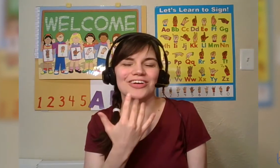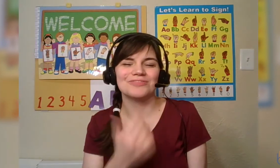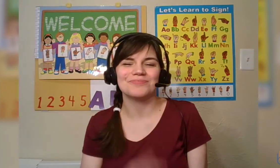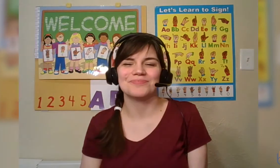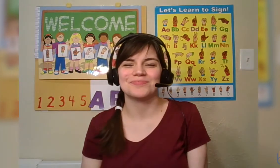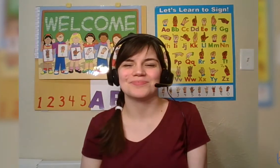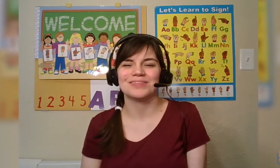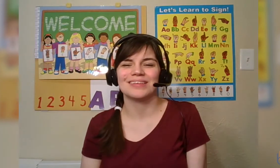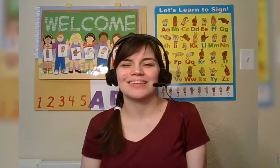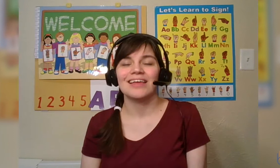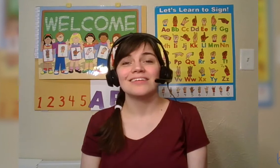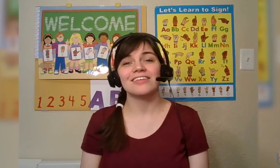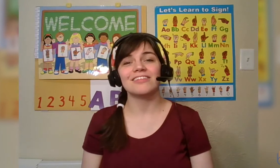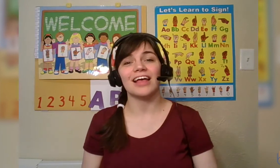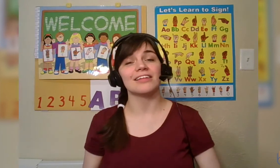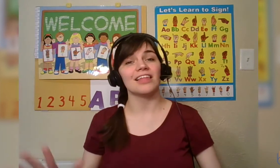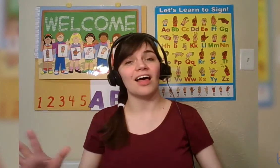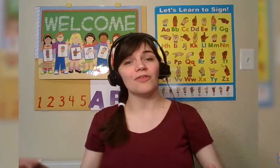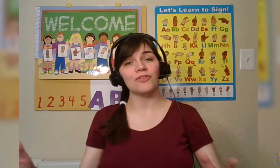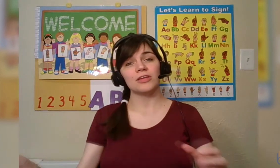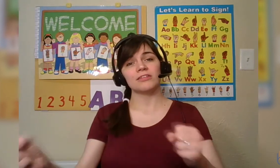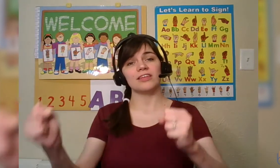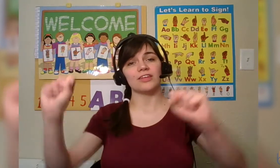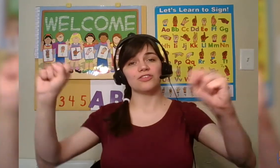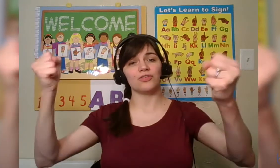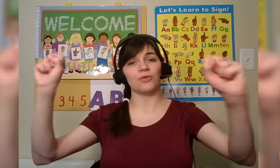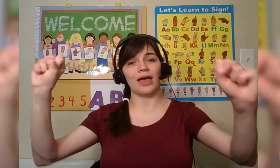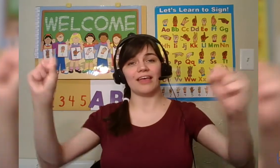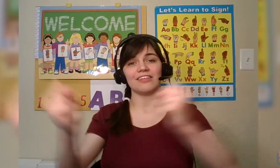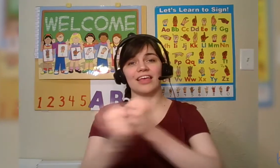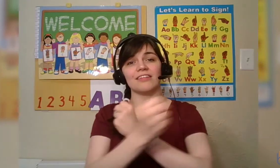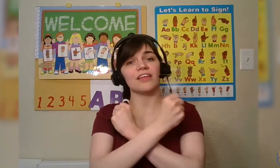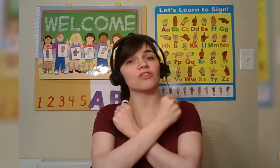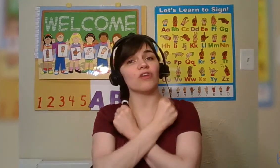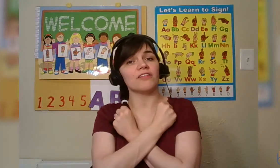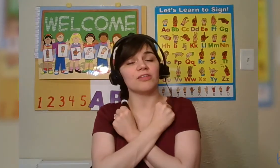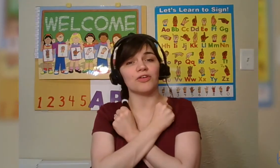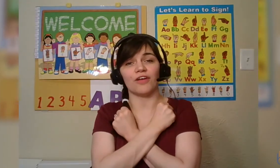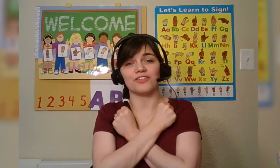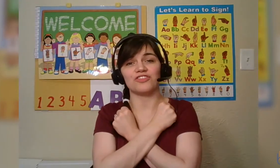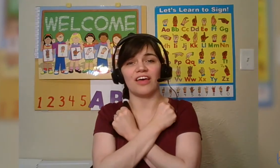To sign, "love," take two S-hands and cross them across your chest.